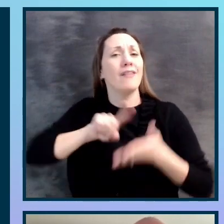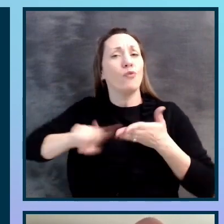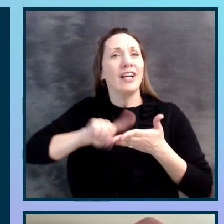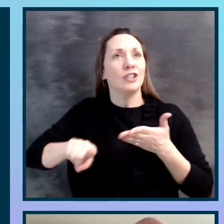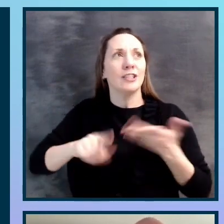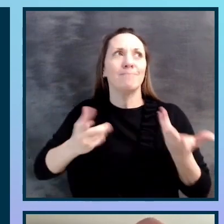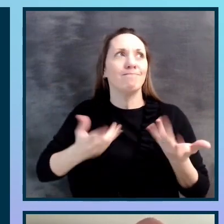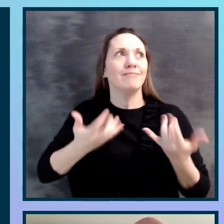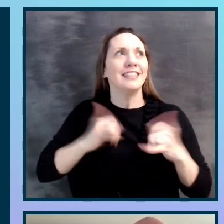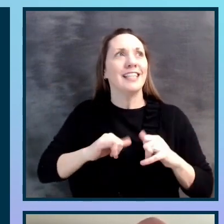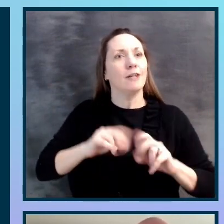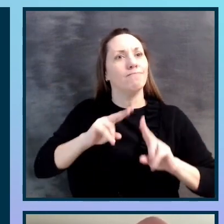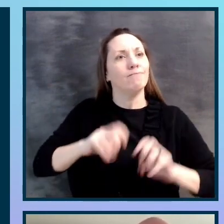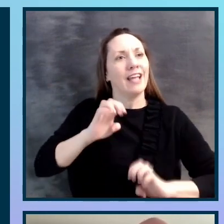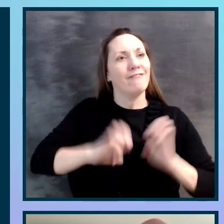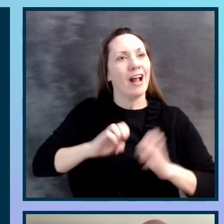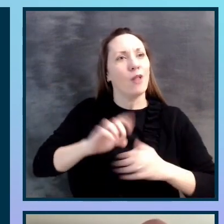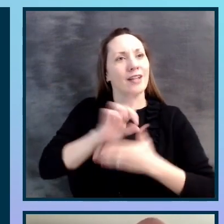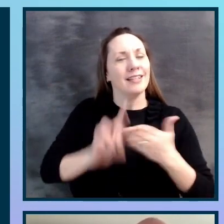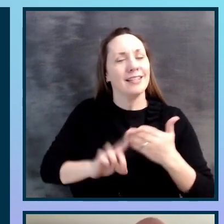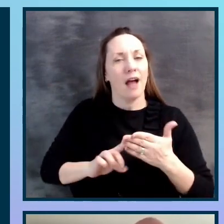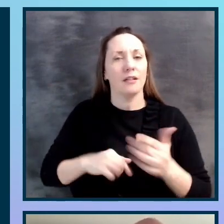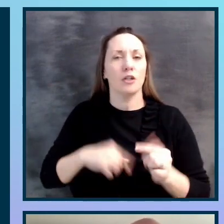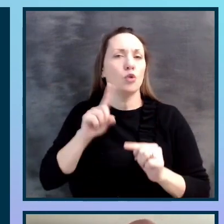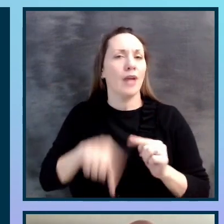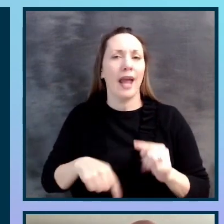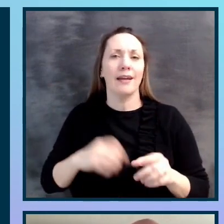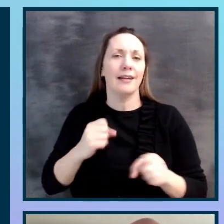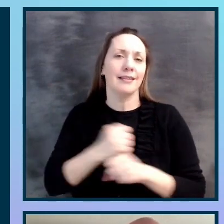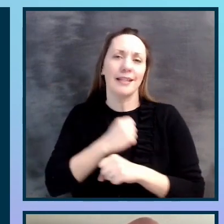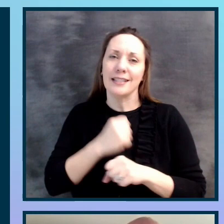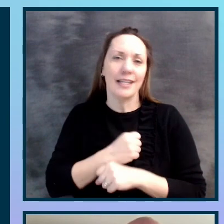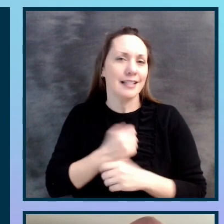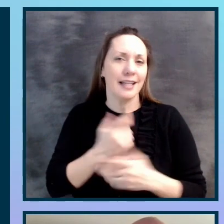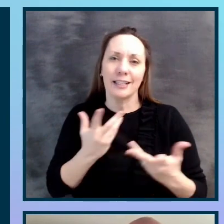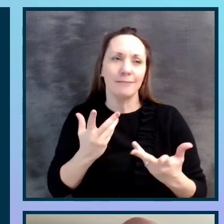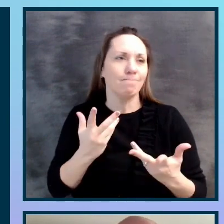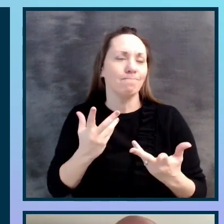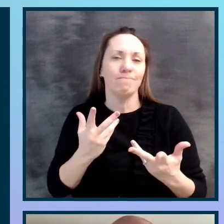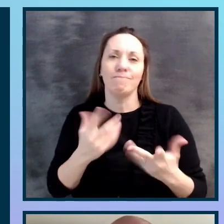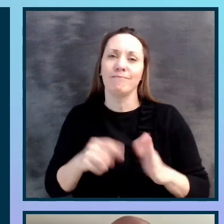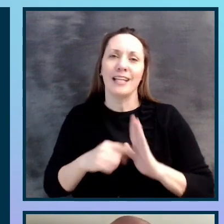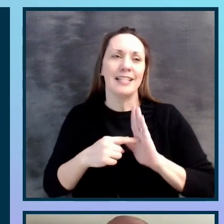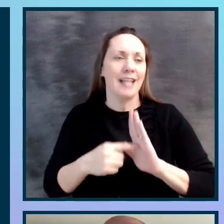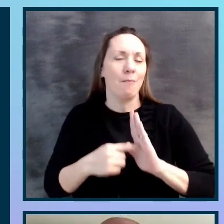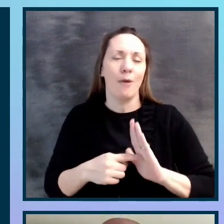a design because you can never get statistically significant sample for each disability group.